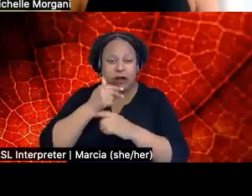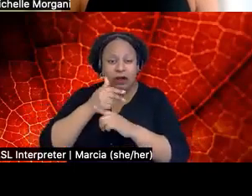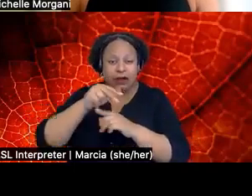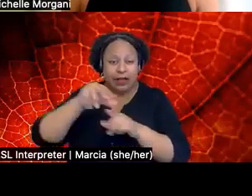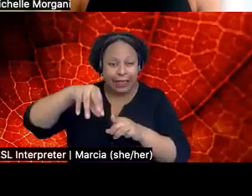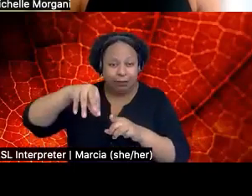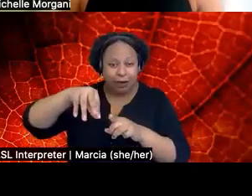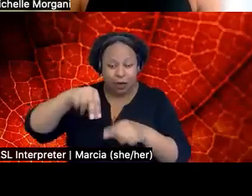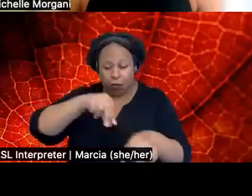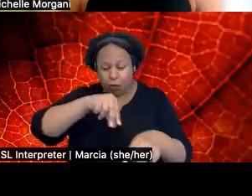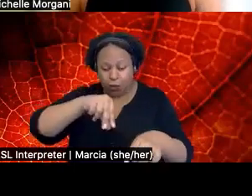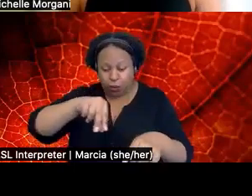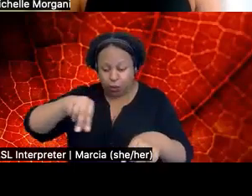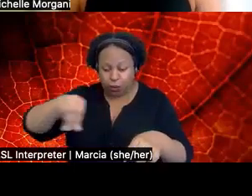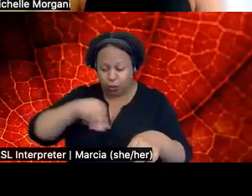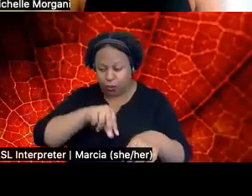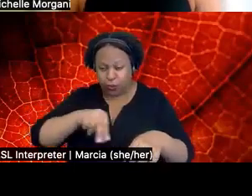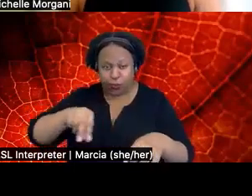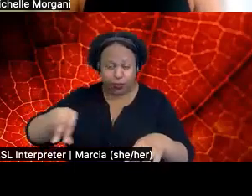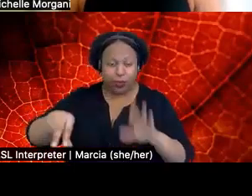And when you use special paper,